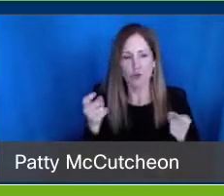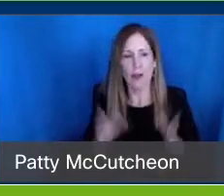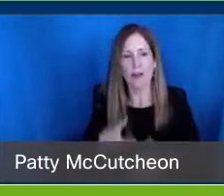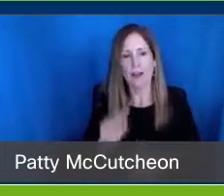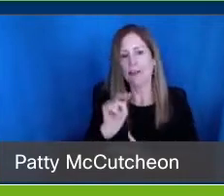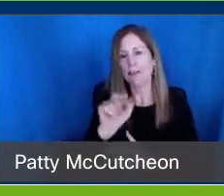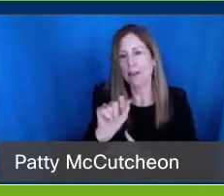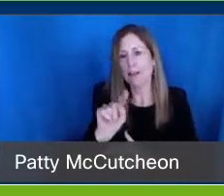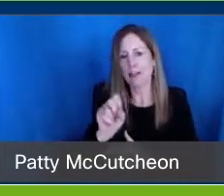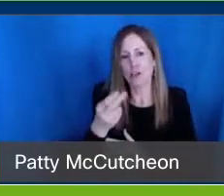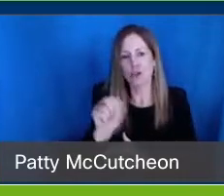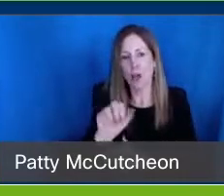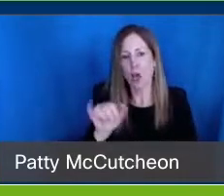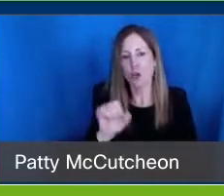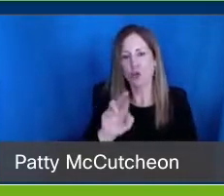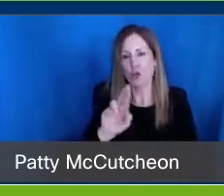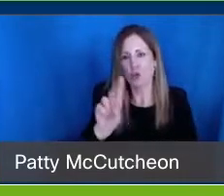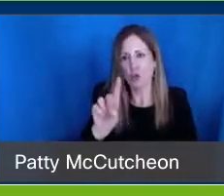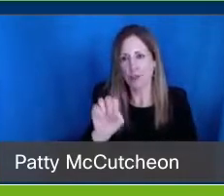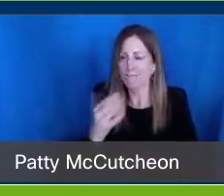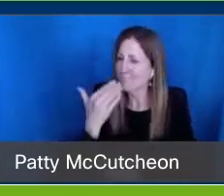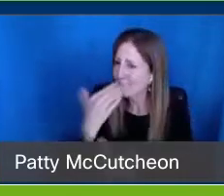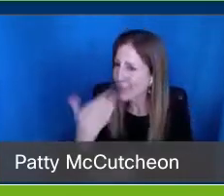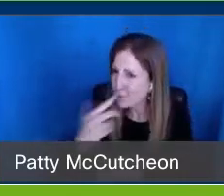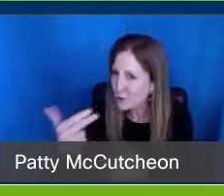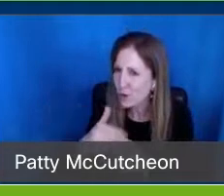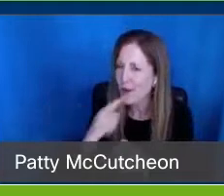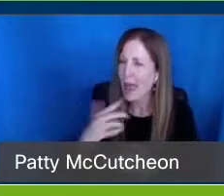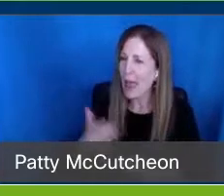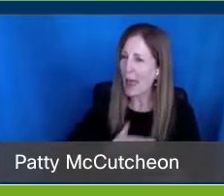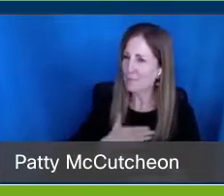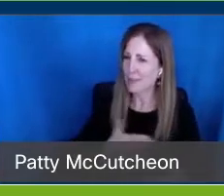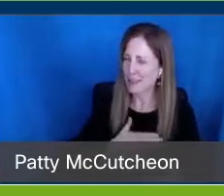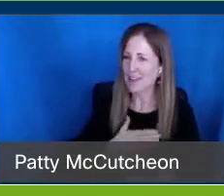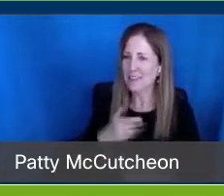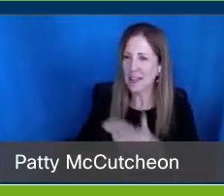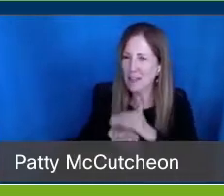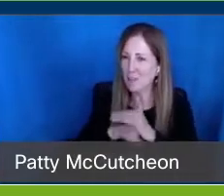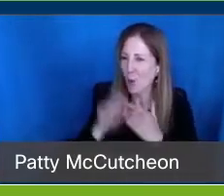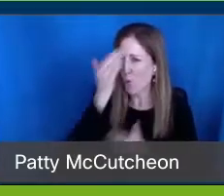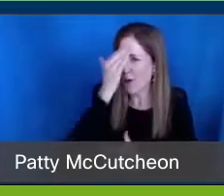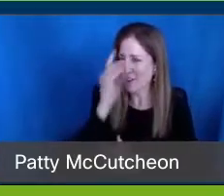Great to have you with us, Natasha, and Happy Digital Accessibility Awareness Day. [Natasha] Thank you, Commissioner Tomes, and it's